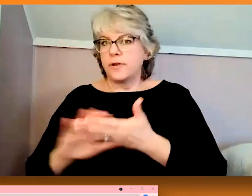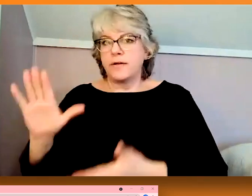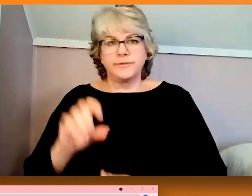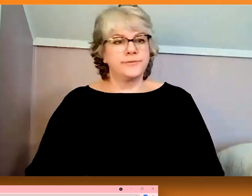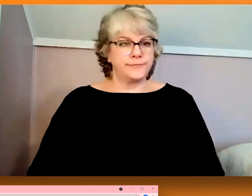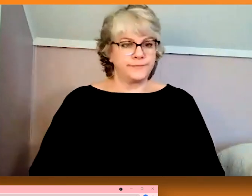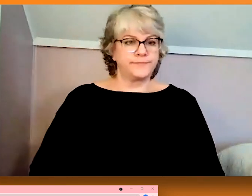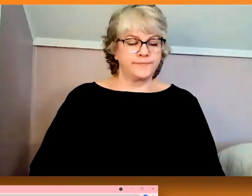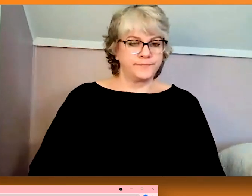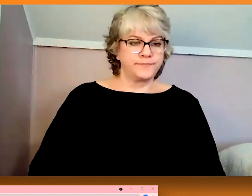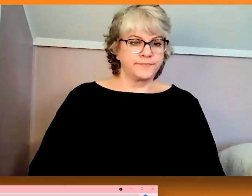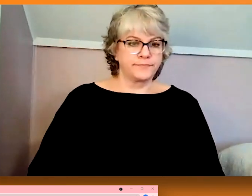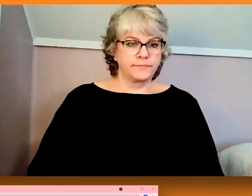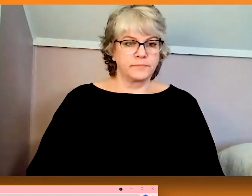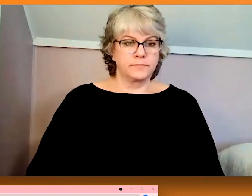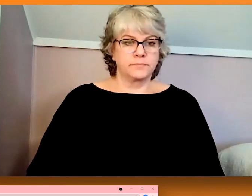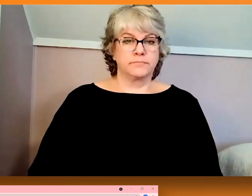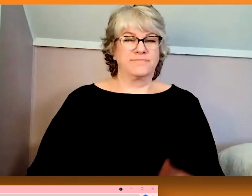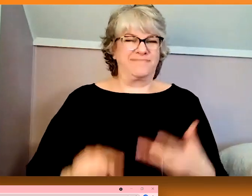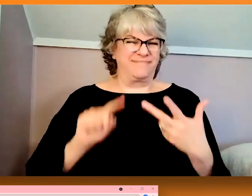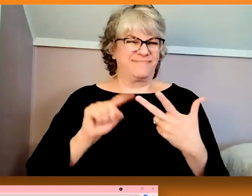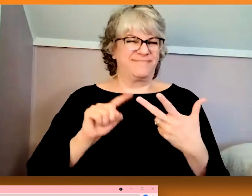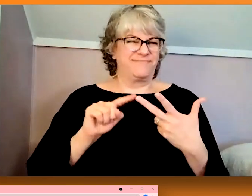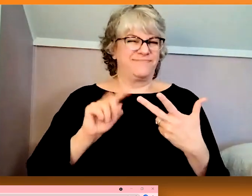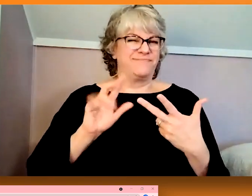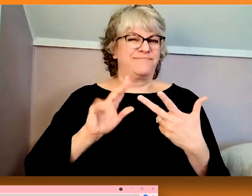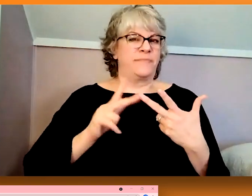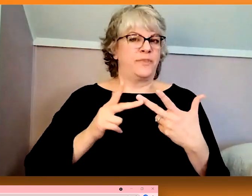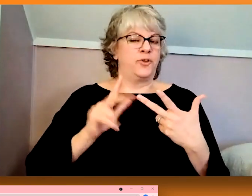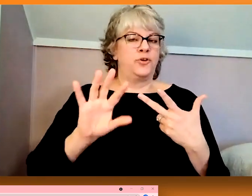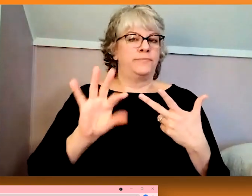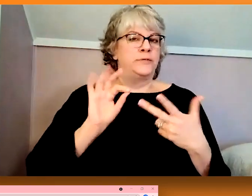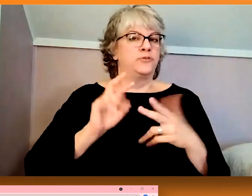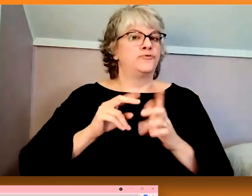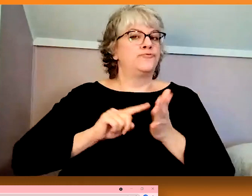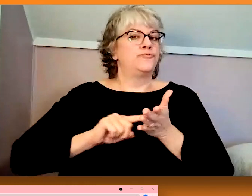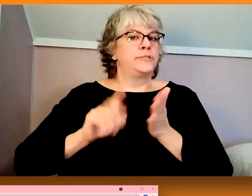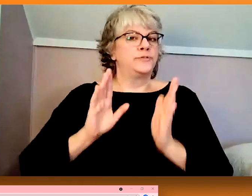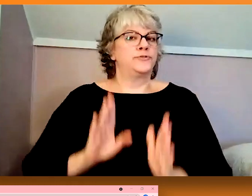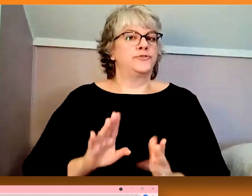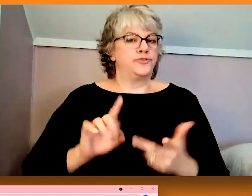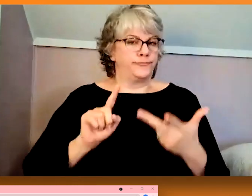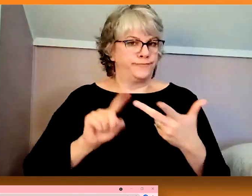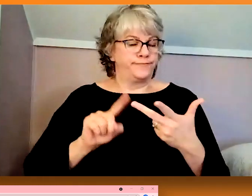and you want to make sure you click researcher unless you're a student.